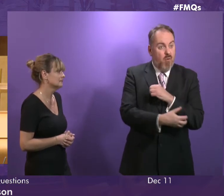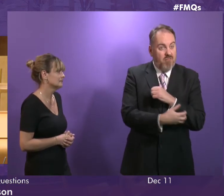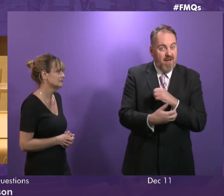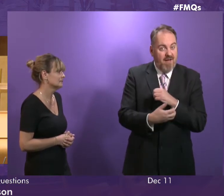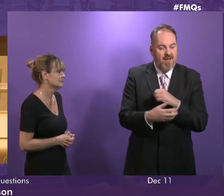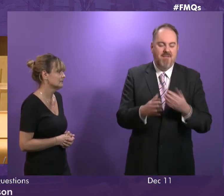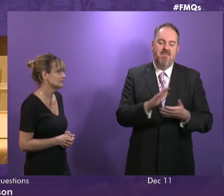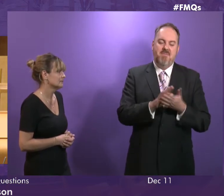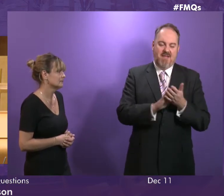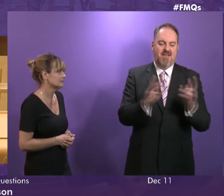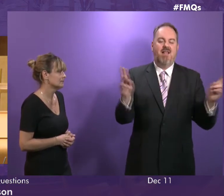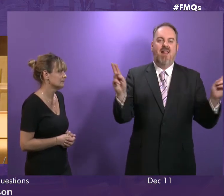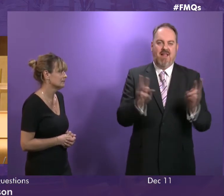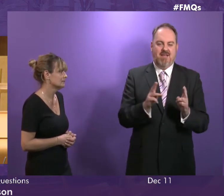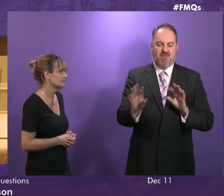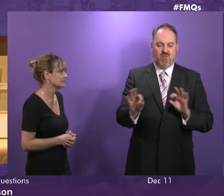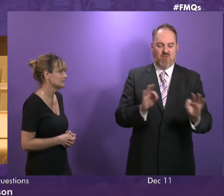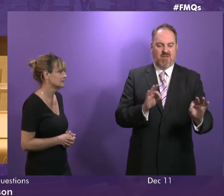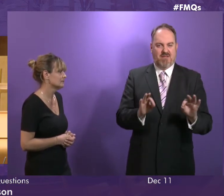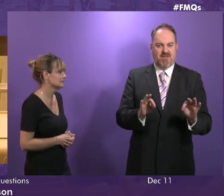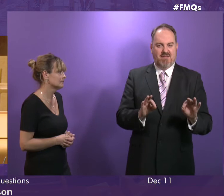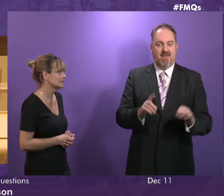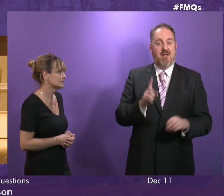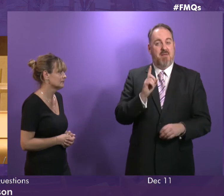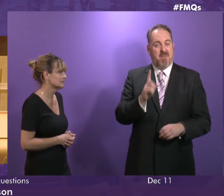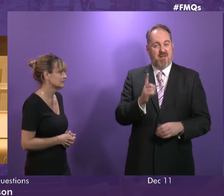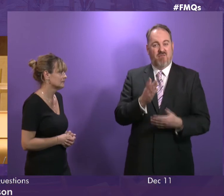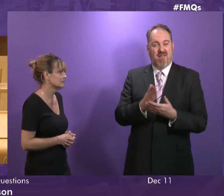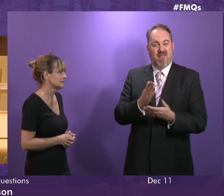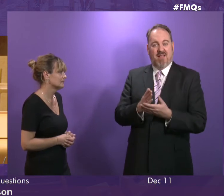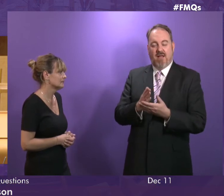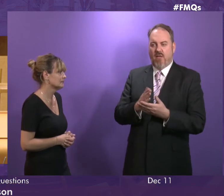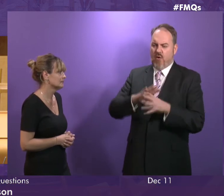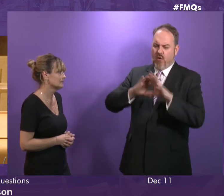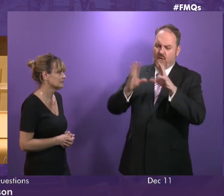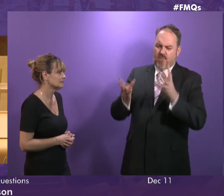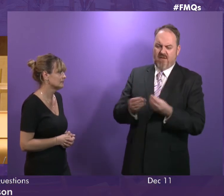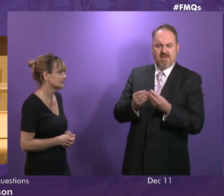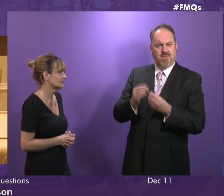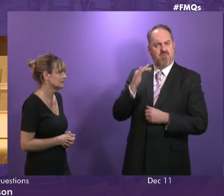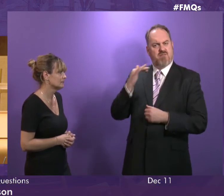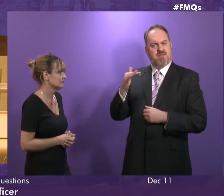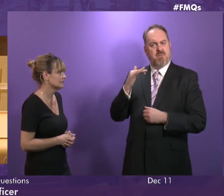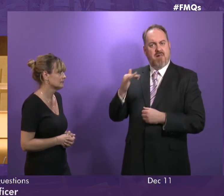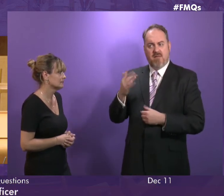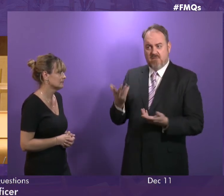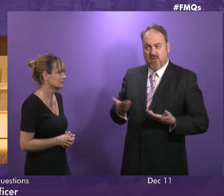choices they get, or is the comprehensive principle simply no longer important to this Government?